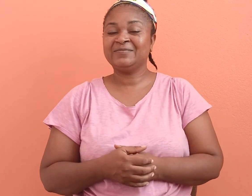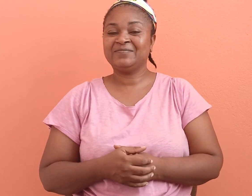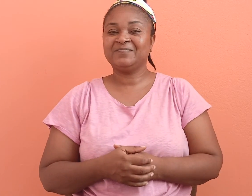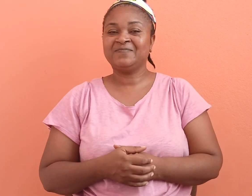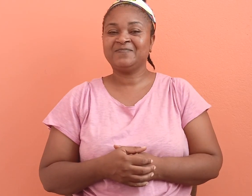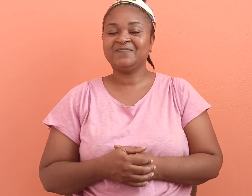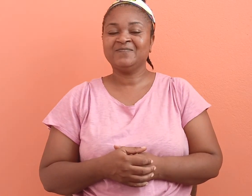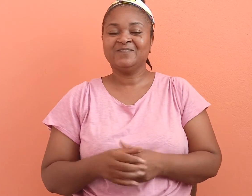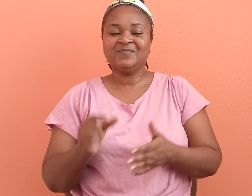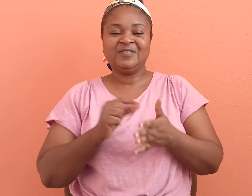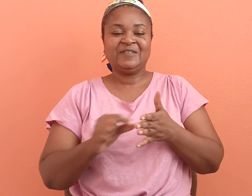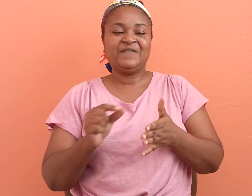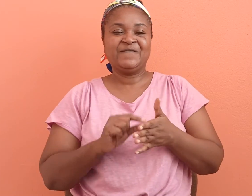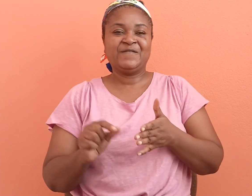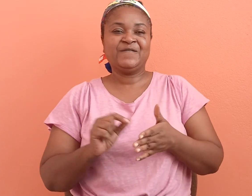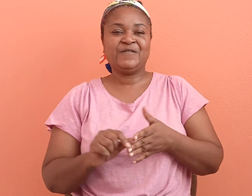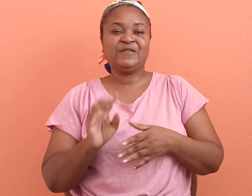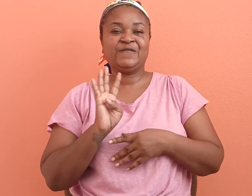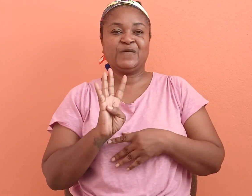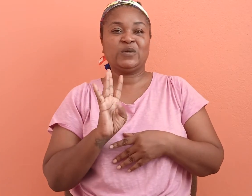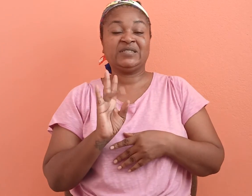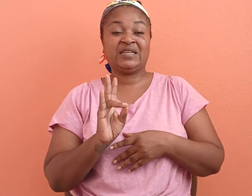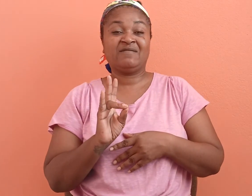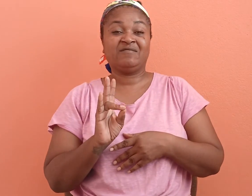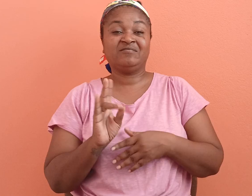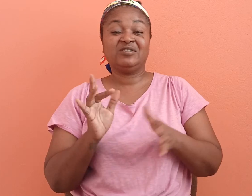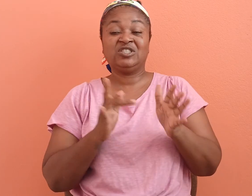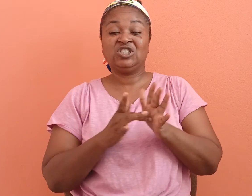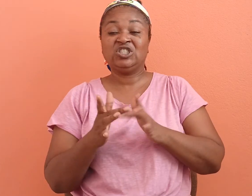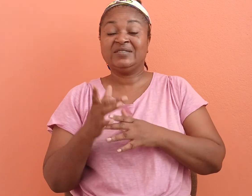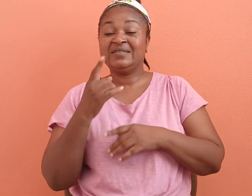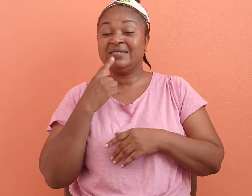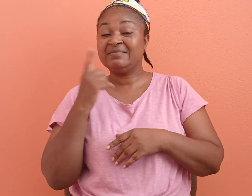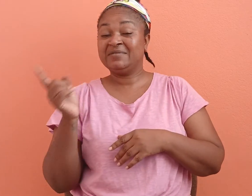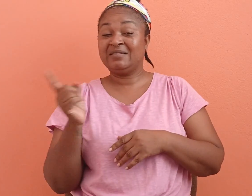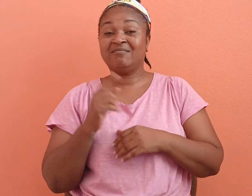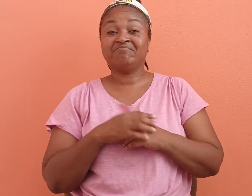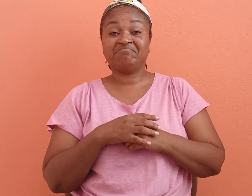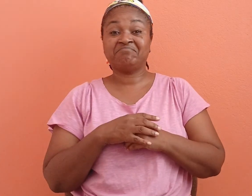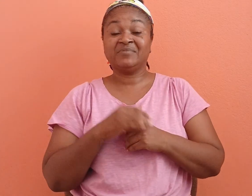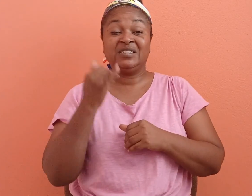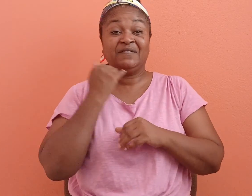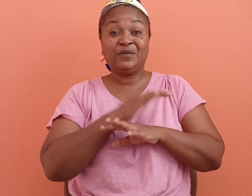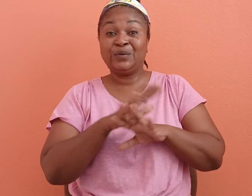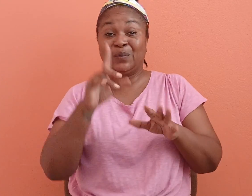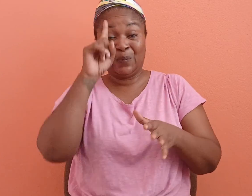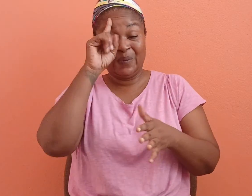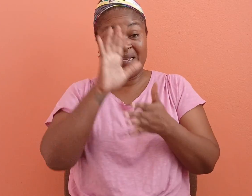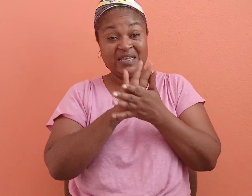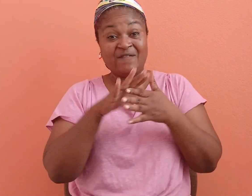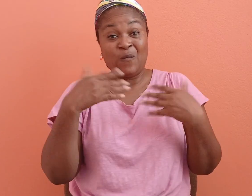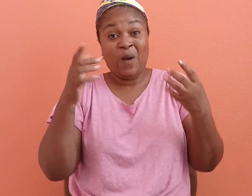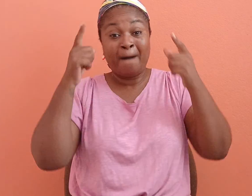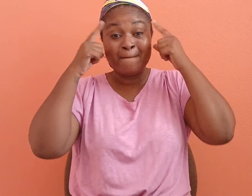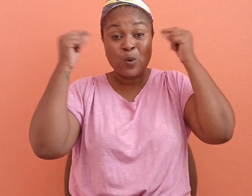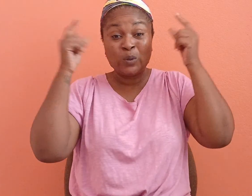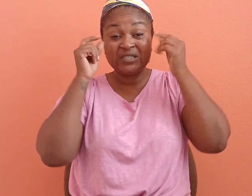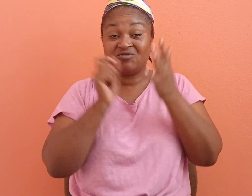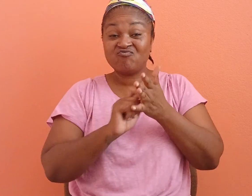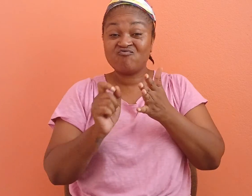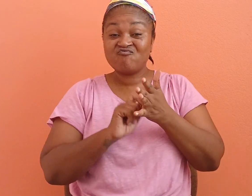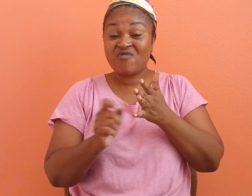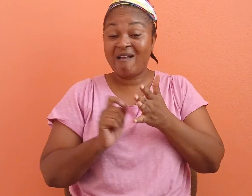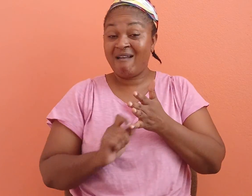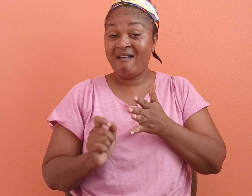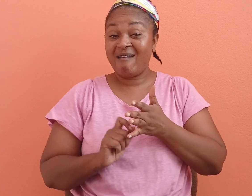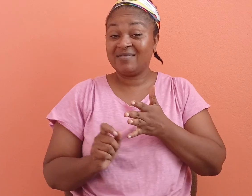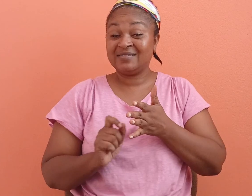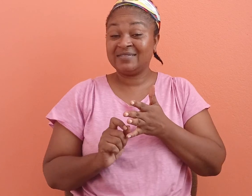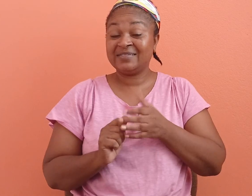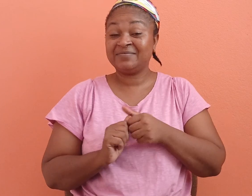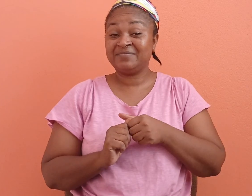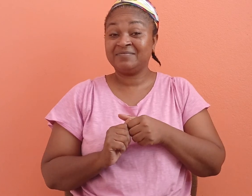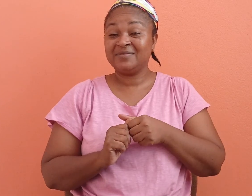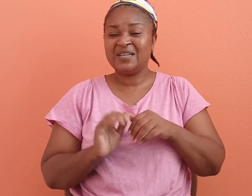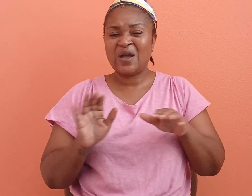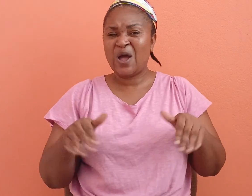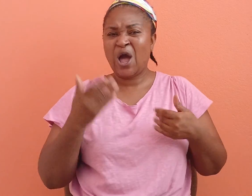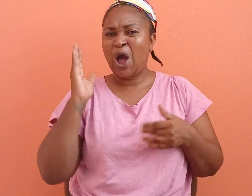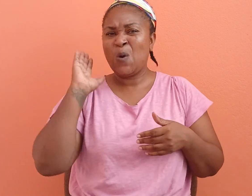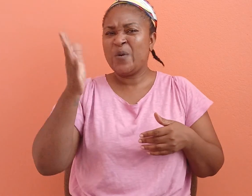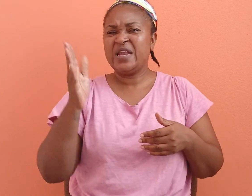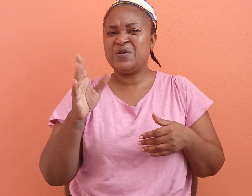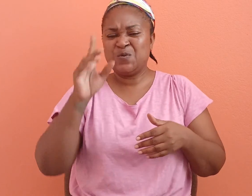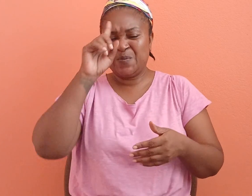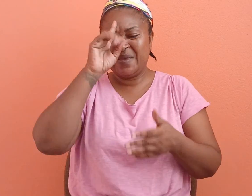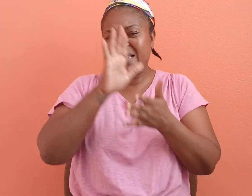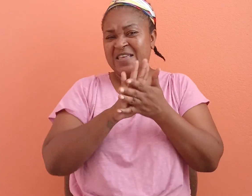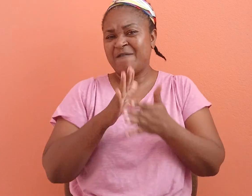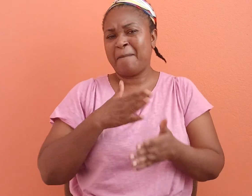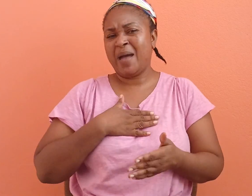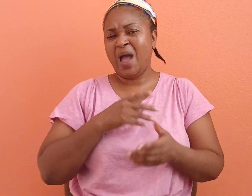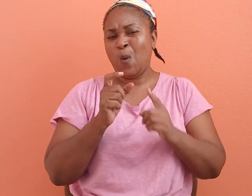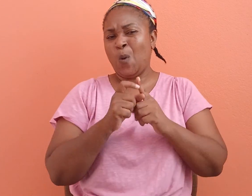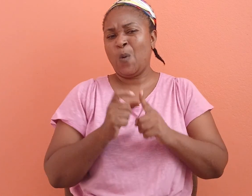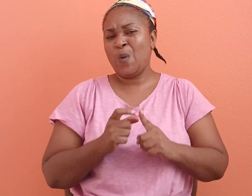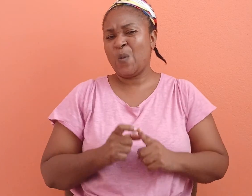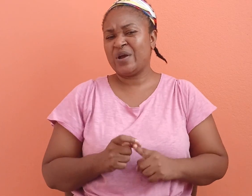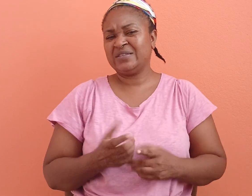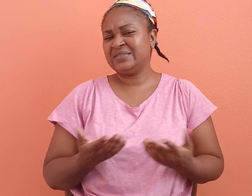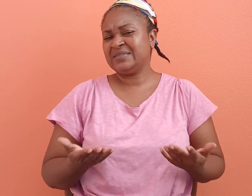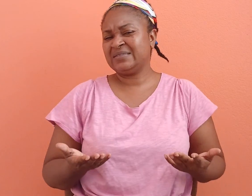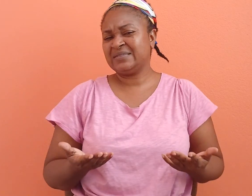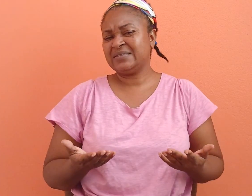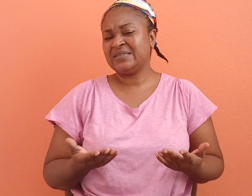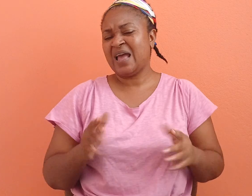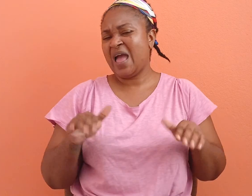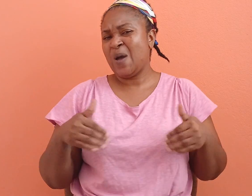47 If you don’t believe the writings of Moses, how will you believe my words?”